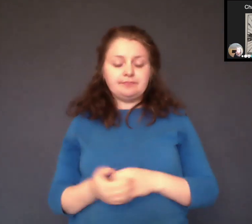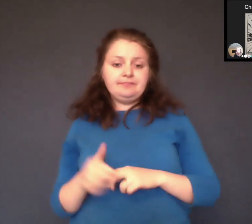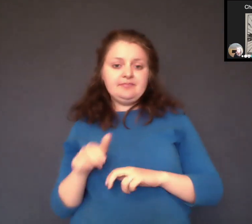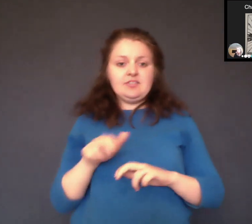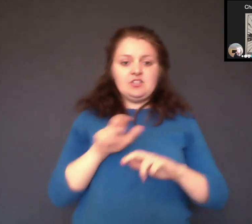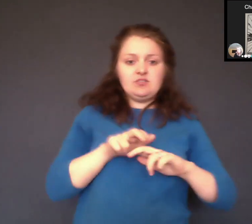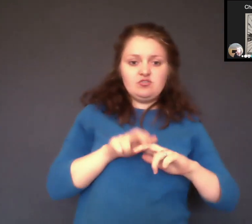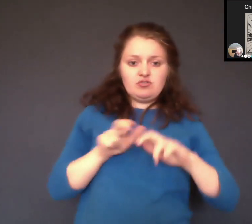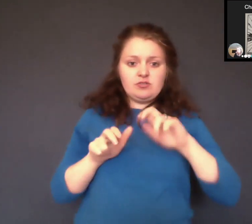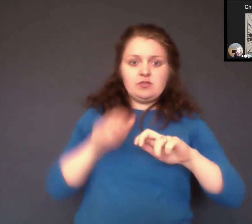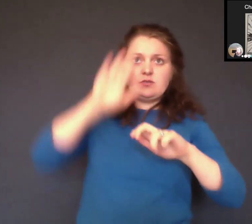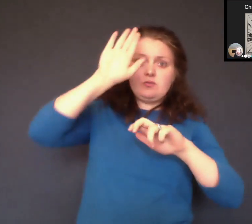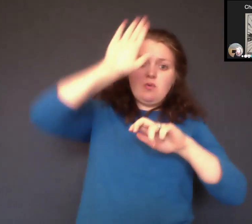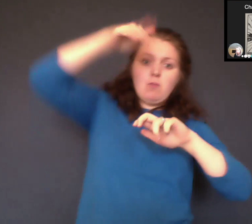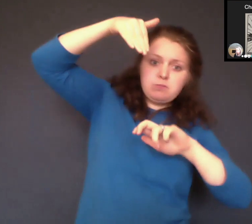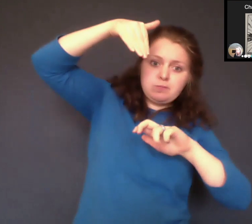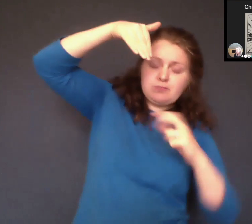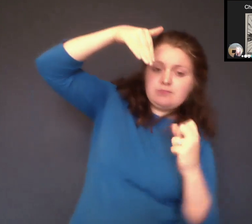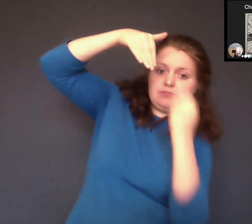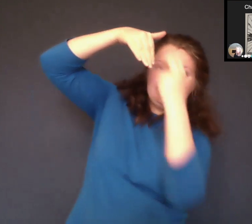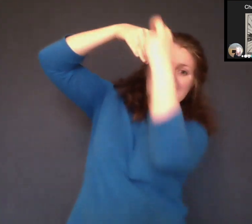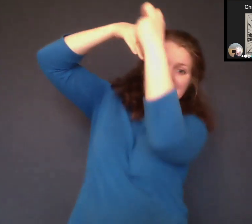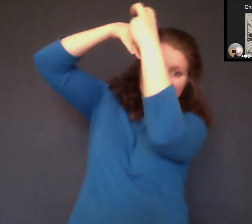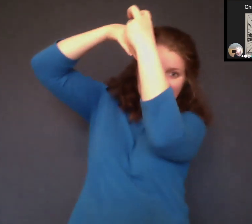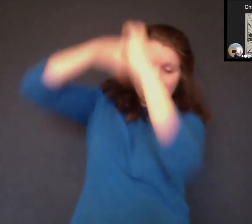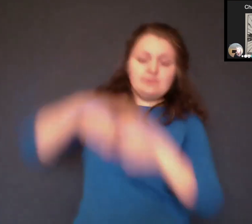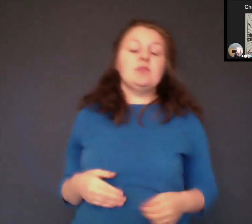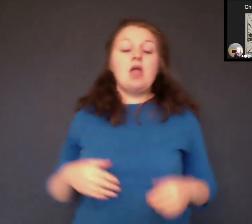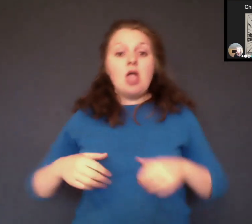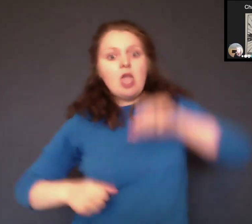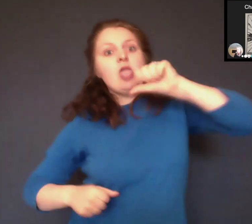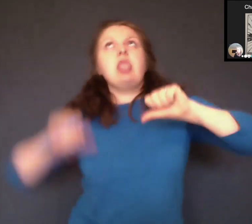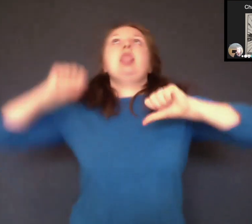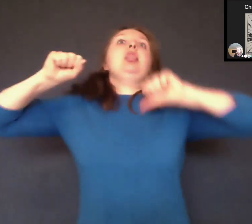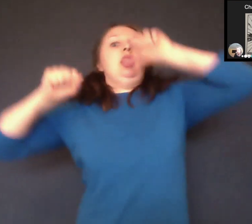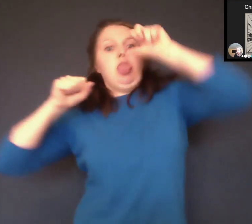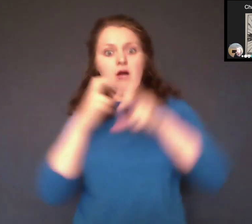he'd finished and lay panting on the attic floor that his pursuit of hood was almost at an end